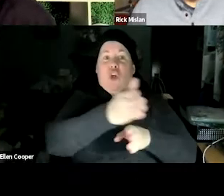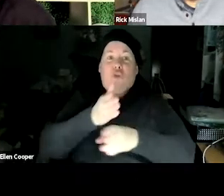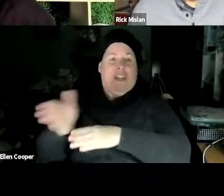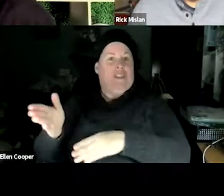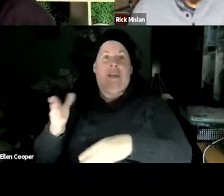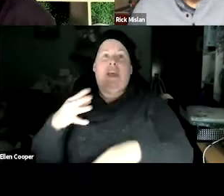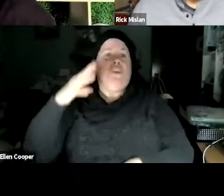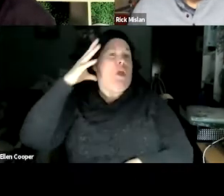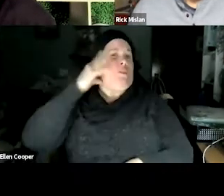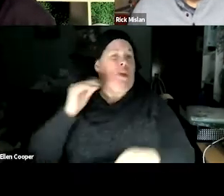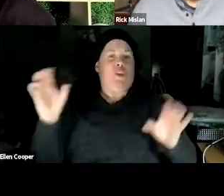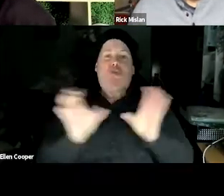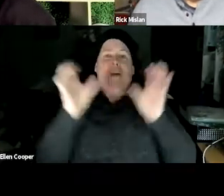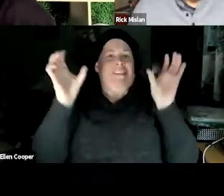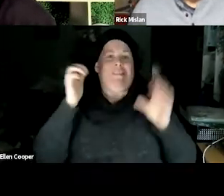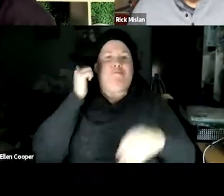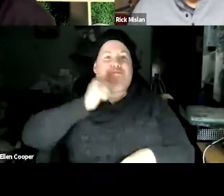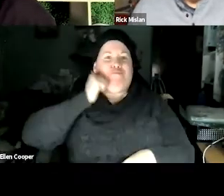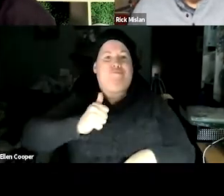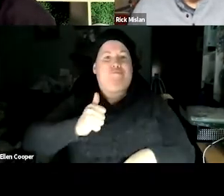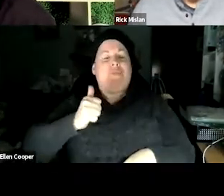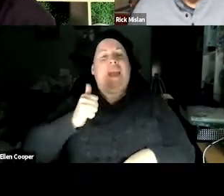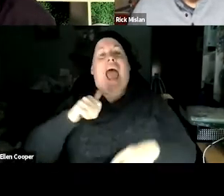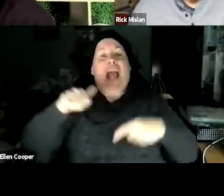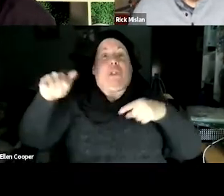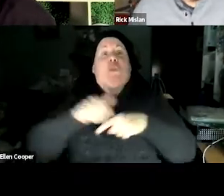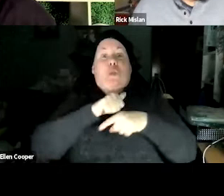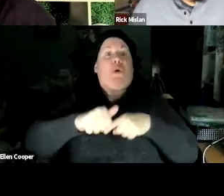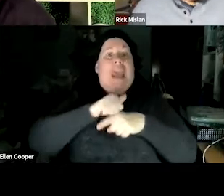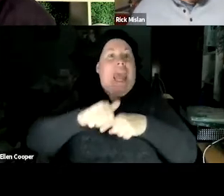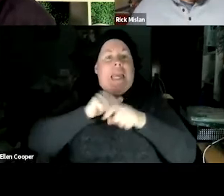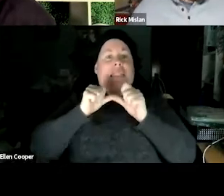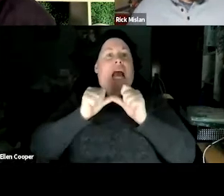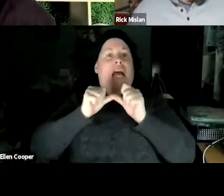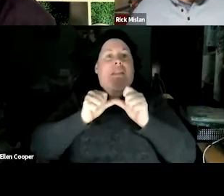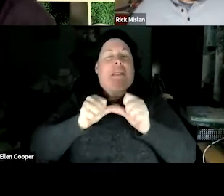CalebBarlow: And you train constantly for your worst day yeah so